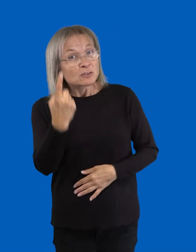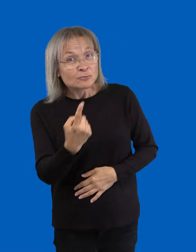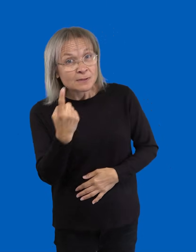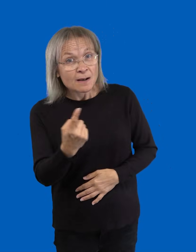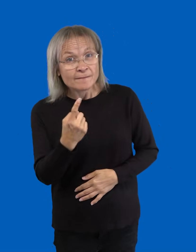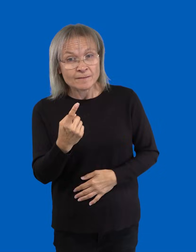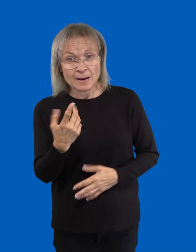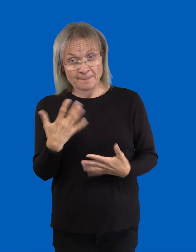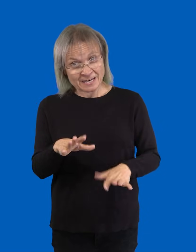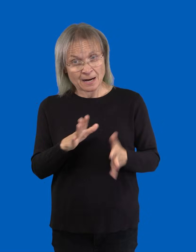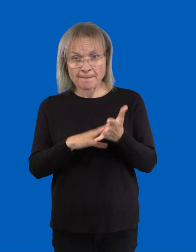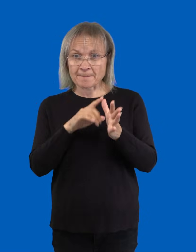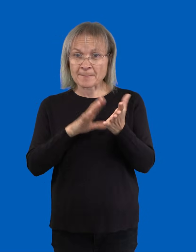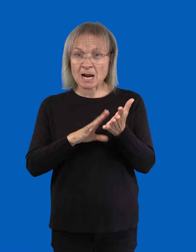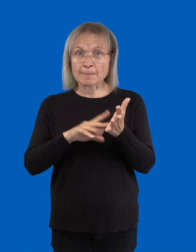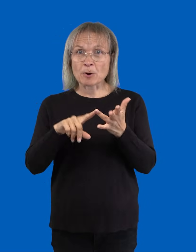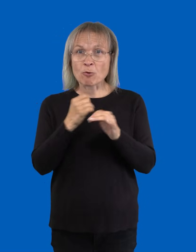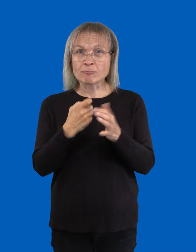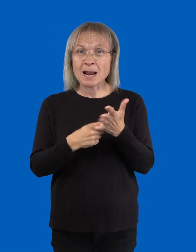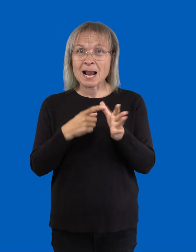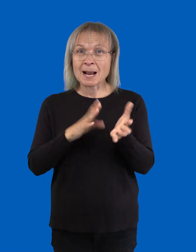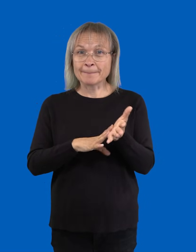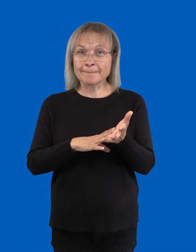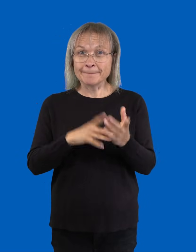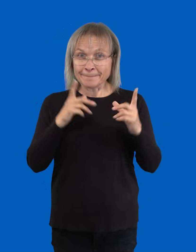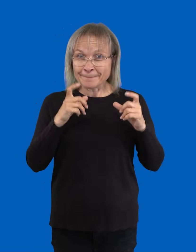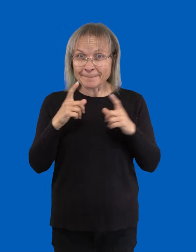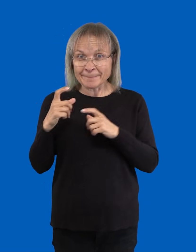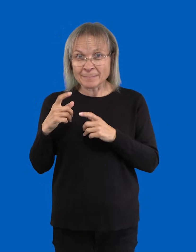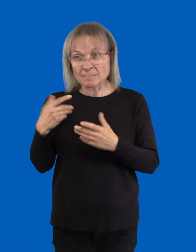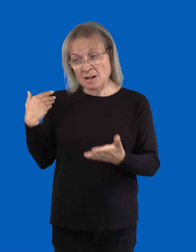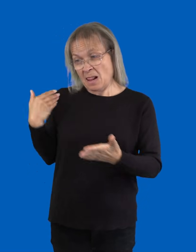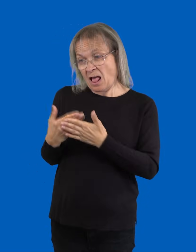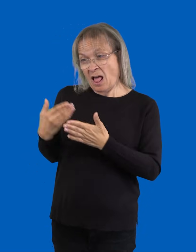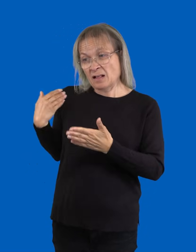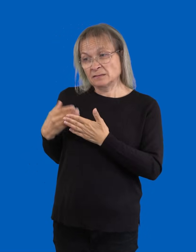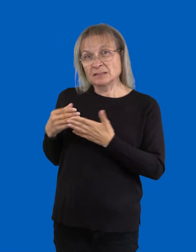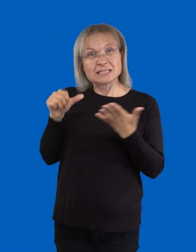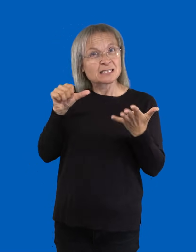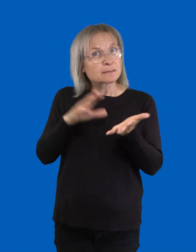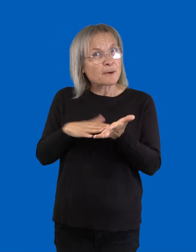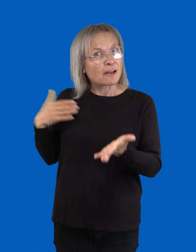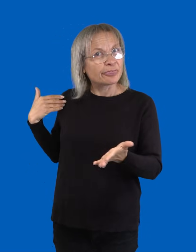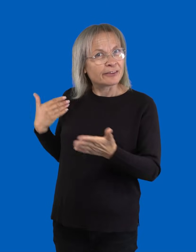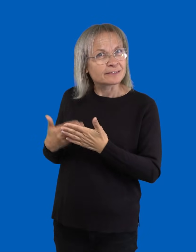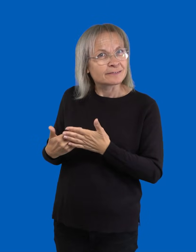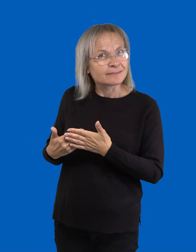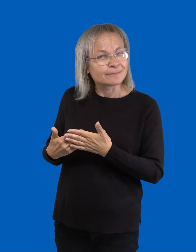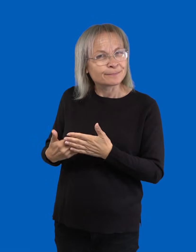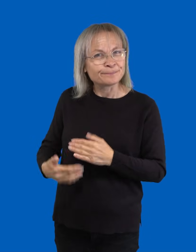have had a mammogram in the last 6 months.